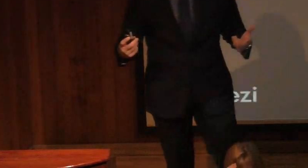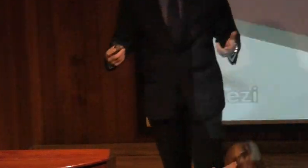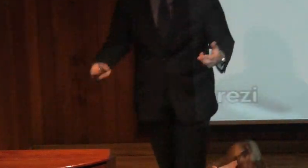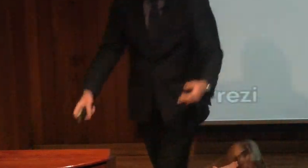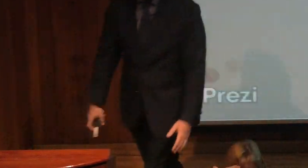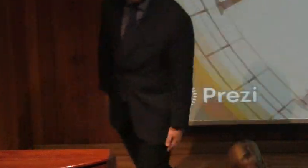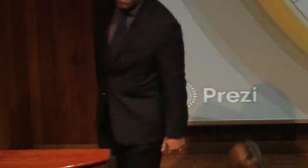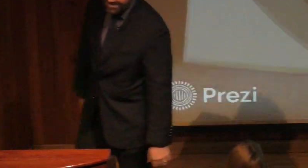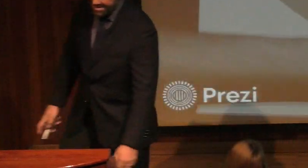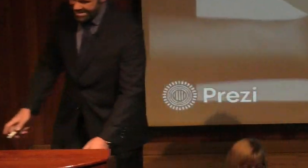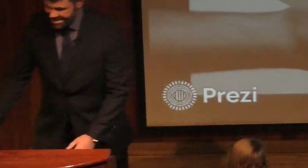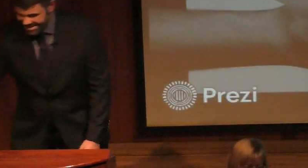Thank you.